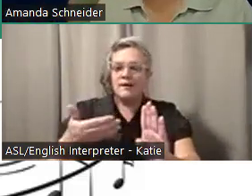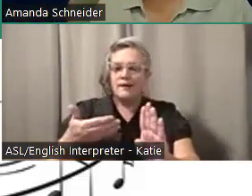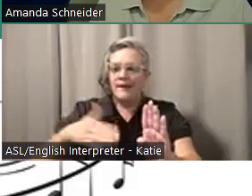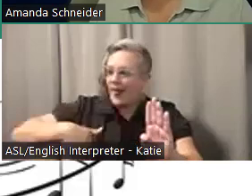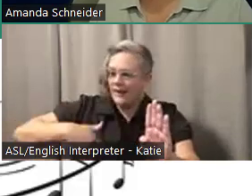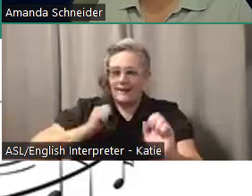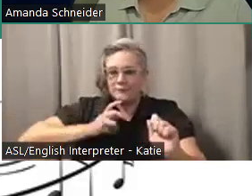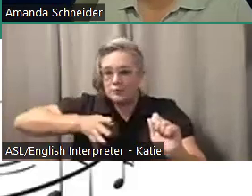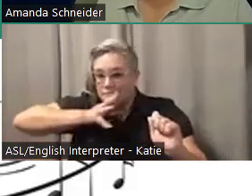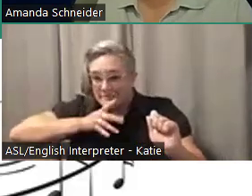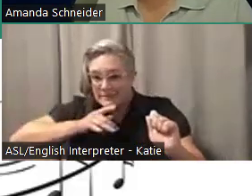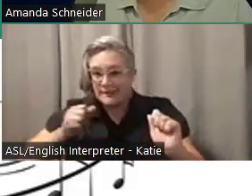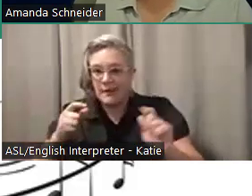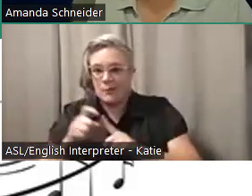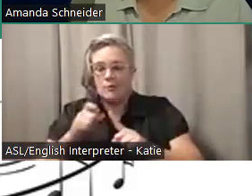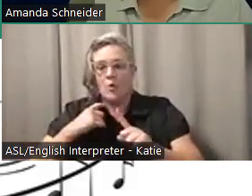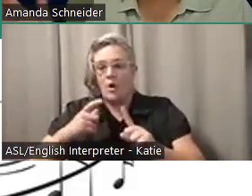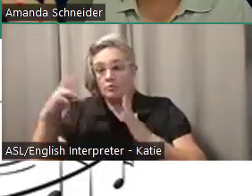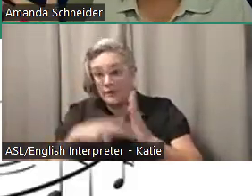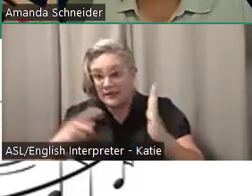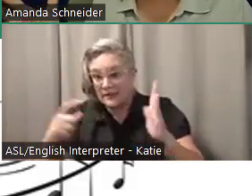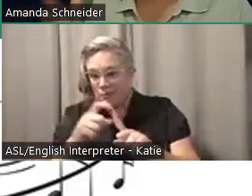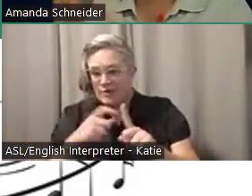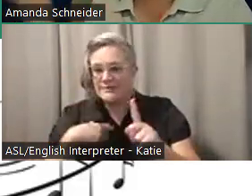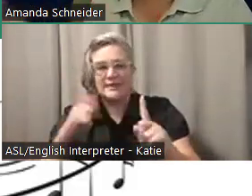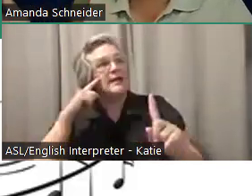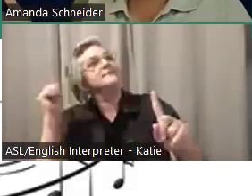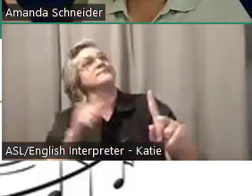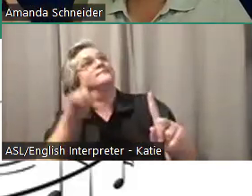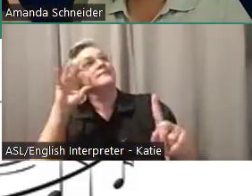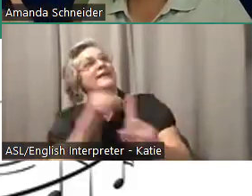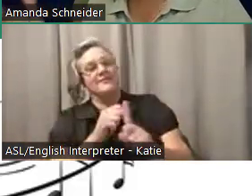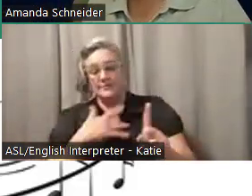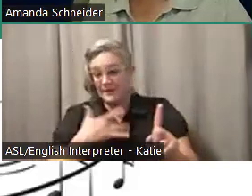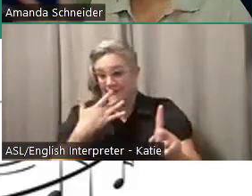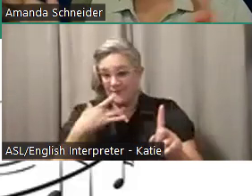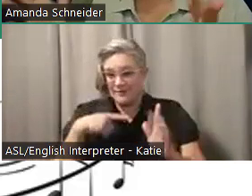or actually read it. So, my favorite example is McDonald's, right? Like…